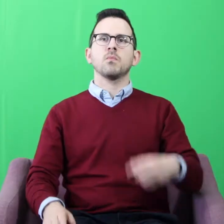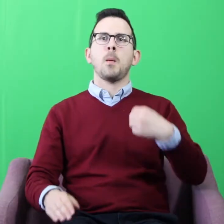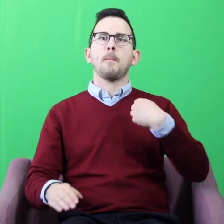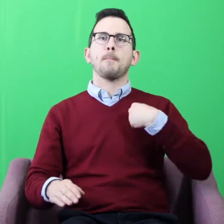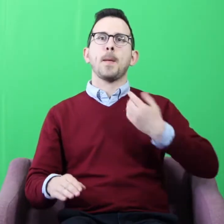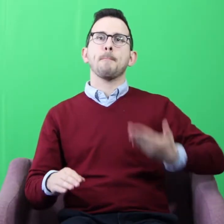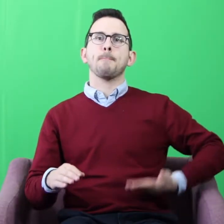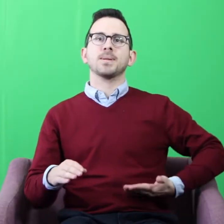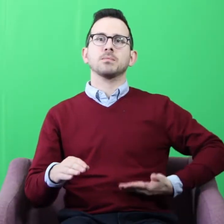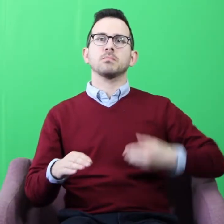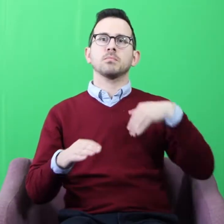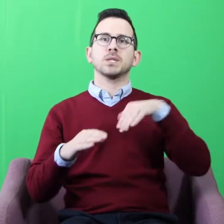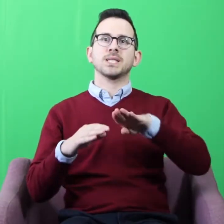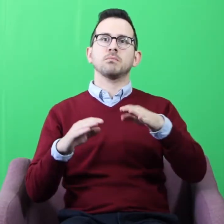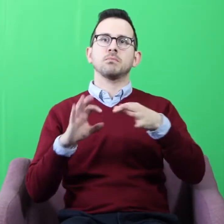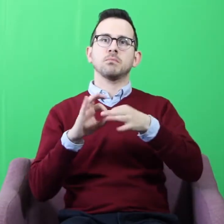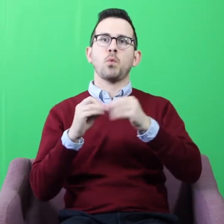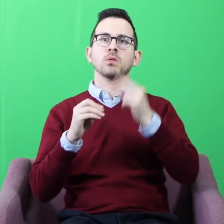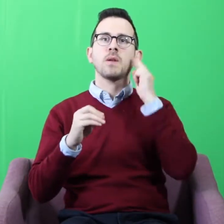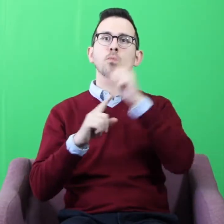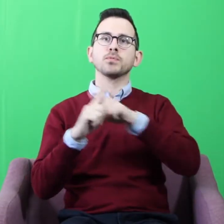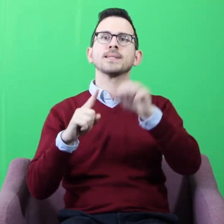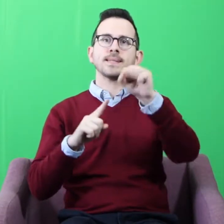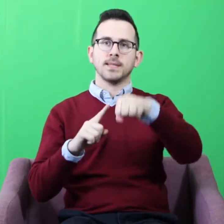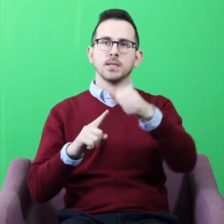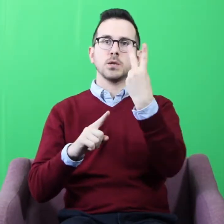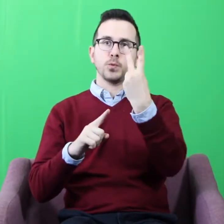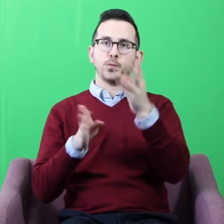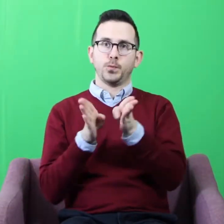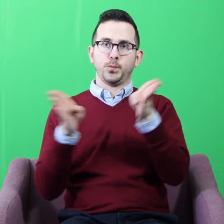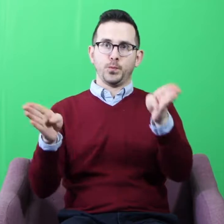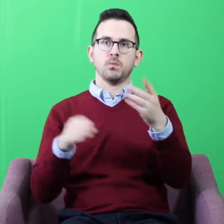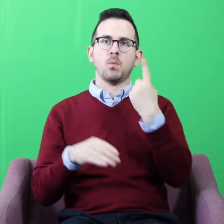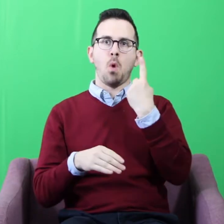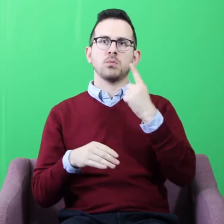My business is focused on the Deaf community. We basically have two branches of the business,